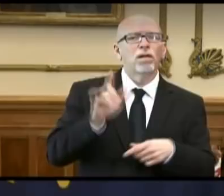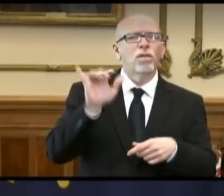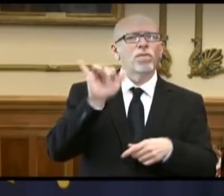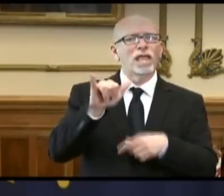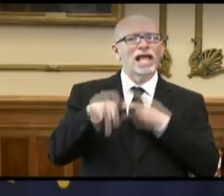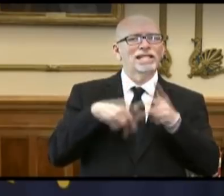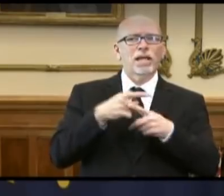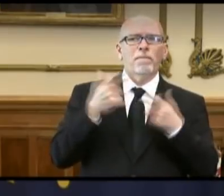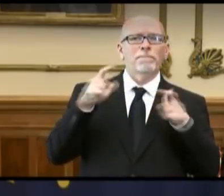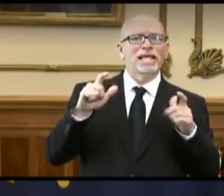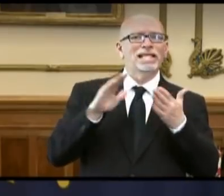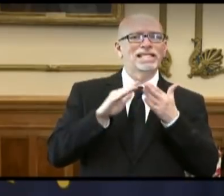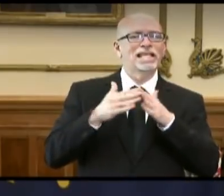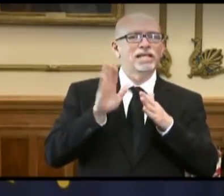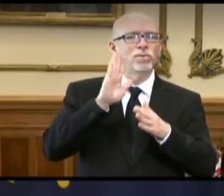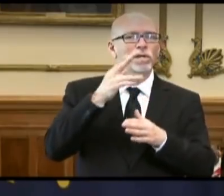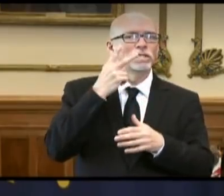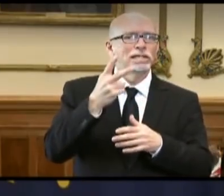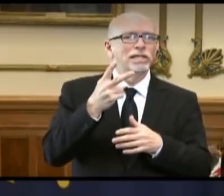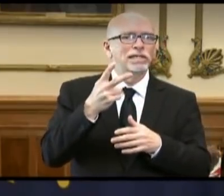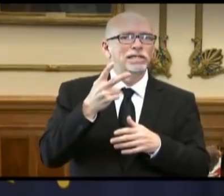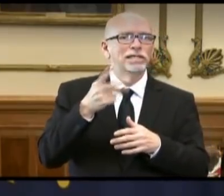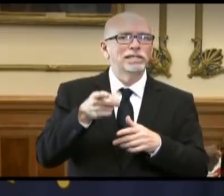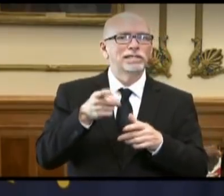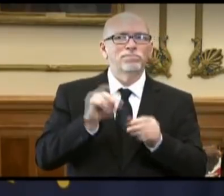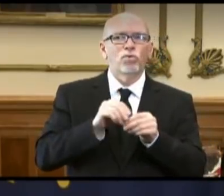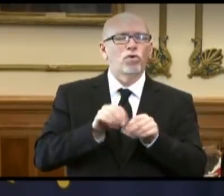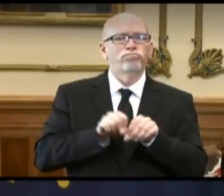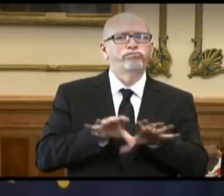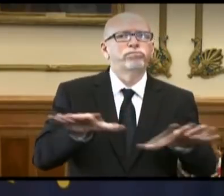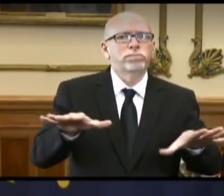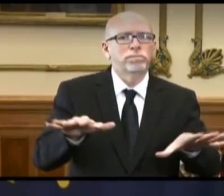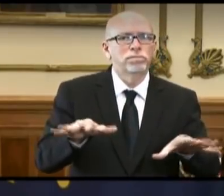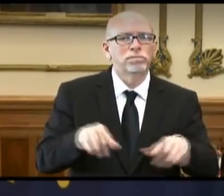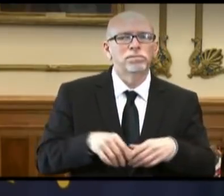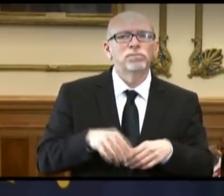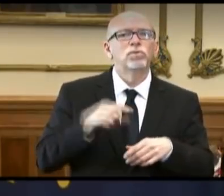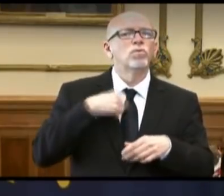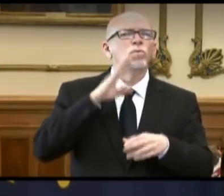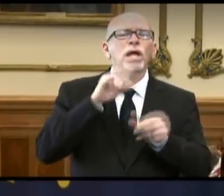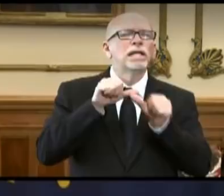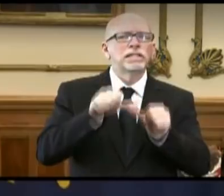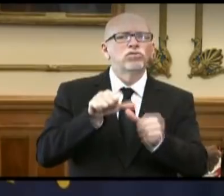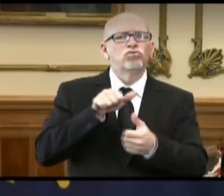INDIANAPOLIS, WHEN YOU LOOK AT CHICAGO, THE BORDERS, CINCINNATI OR LOUISVILLE, THESE ARE THE